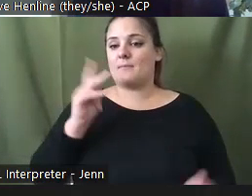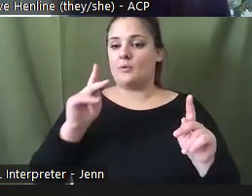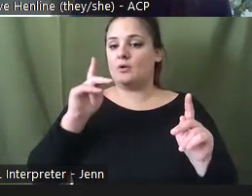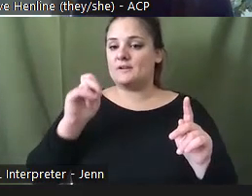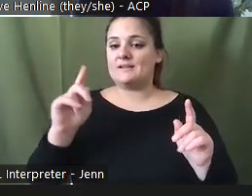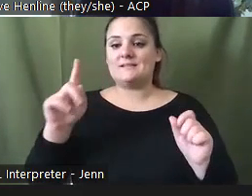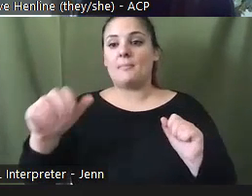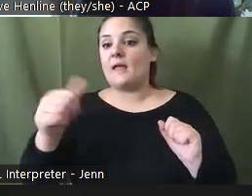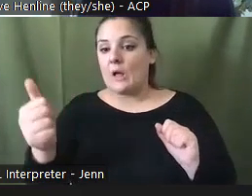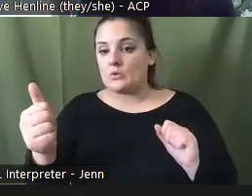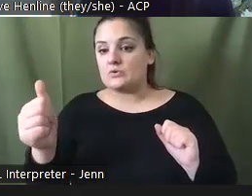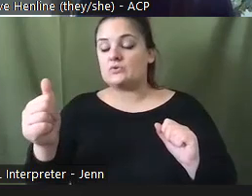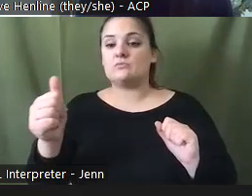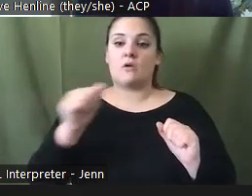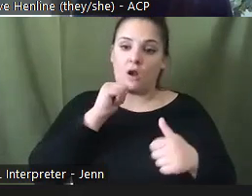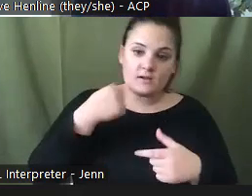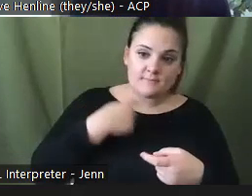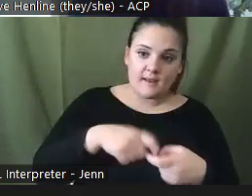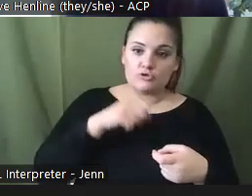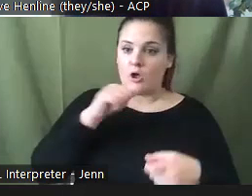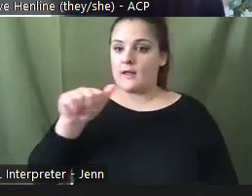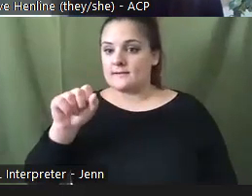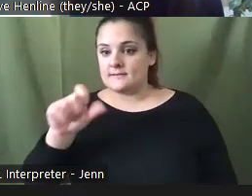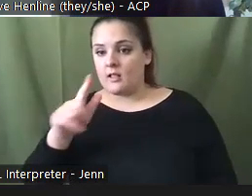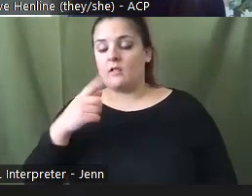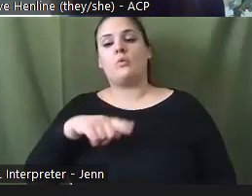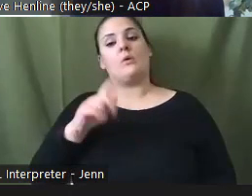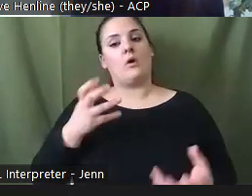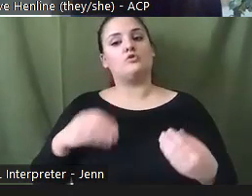Spanish. We we want to be able to provide those services to anyone who might need it.